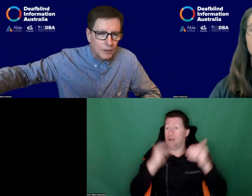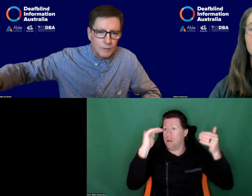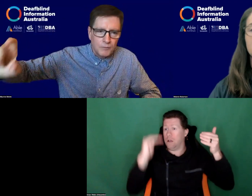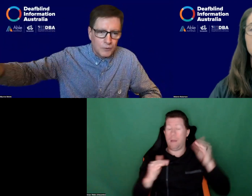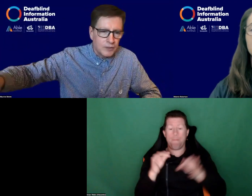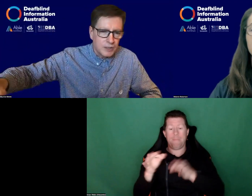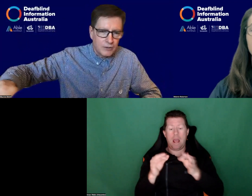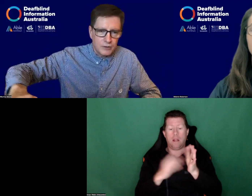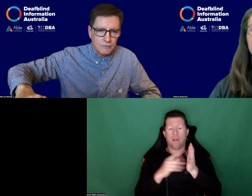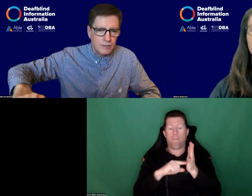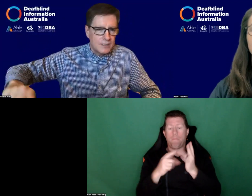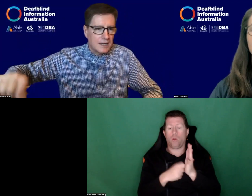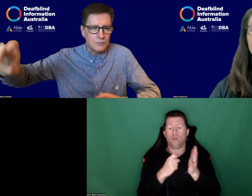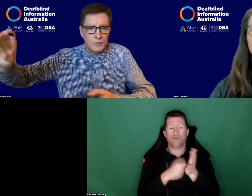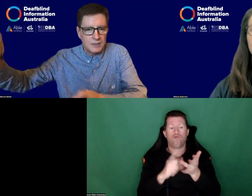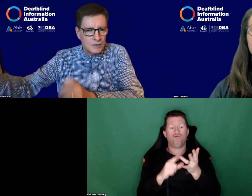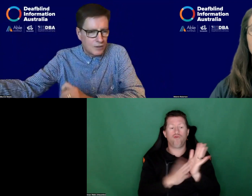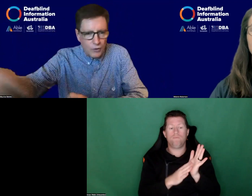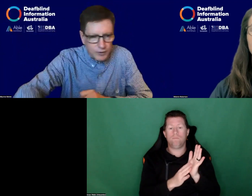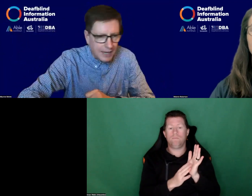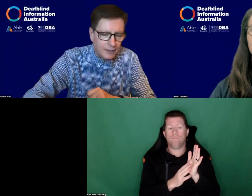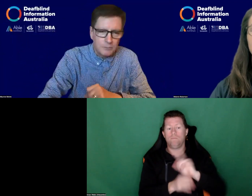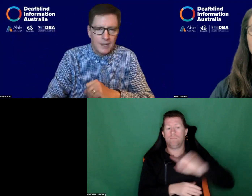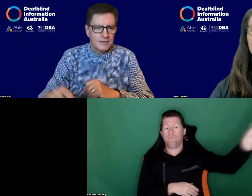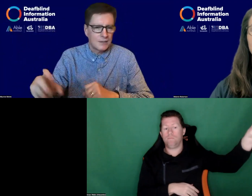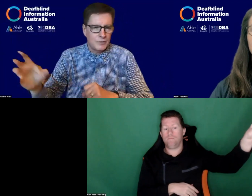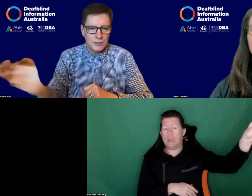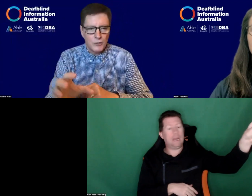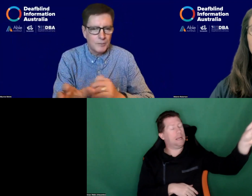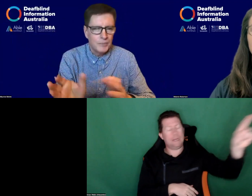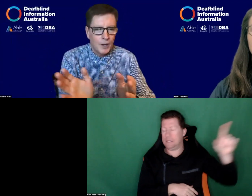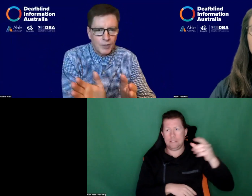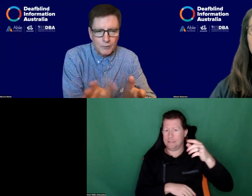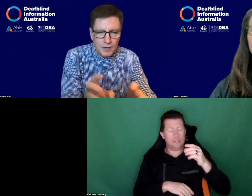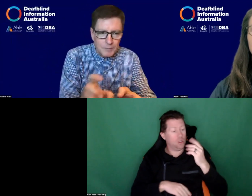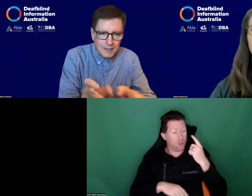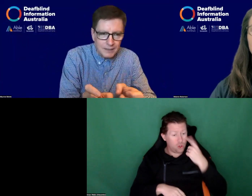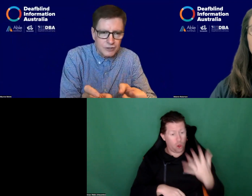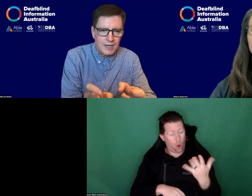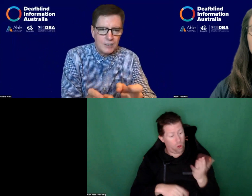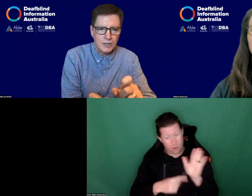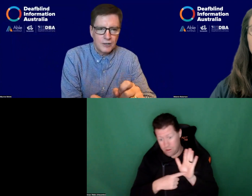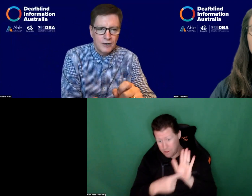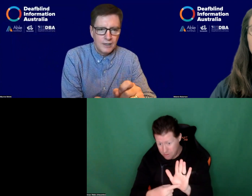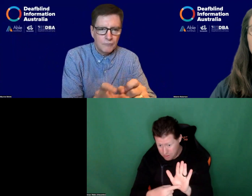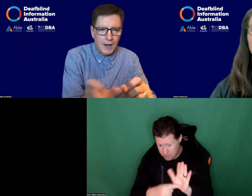before the child goes to recess we go to the calendar box and show them, okay we're going to make a little change here.